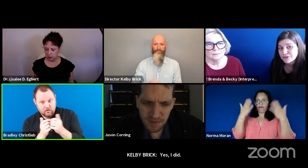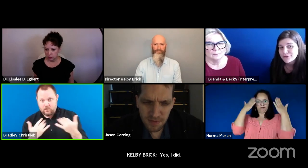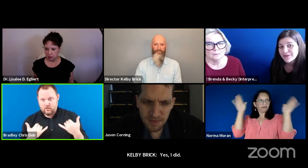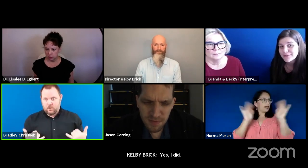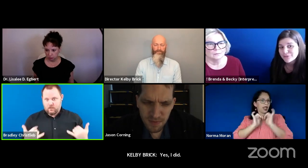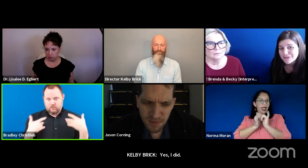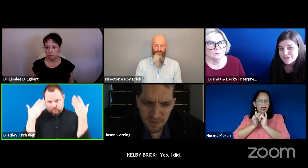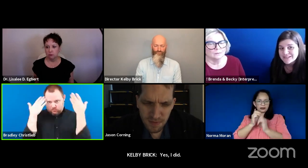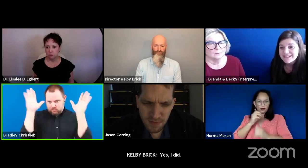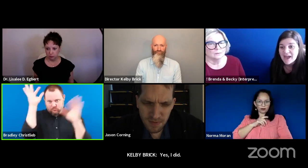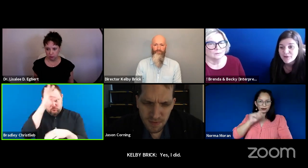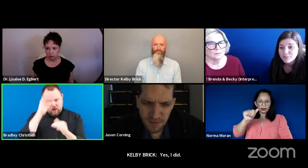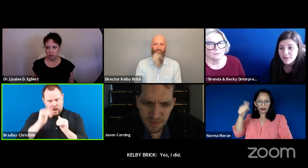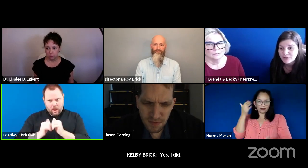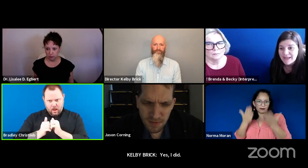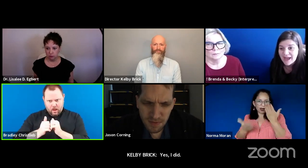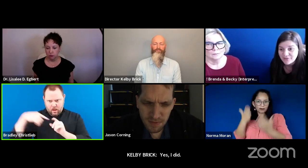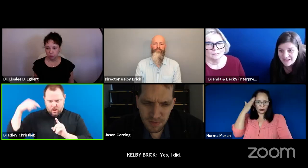you develop resources in how to properly advocate?